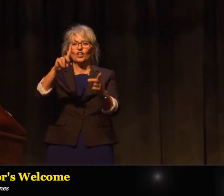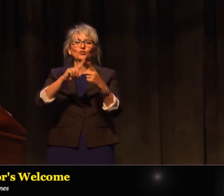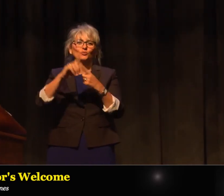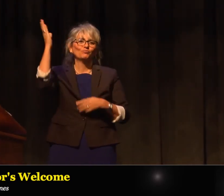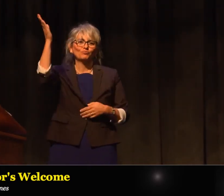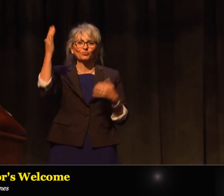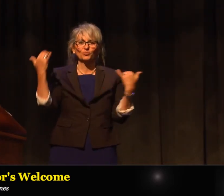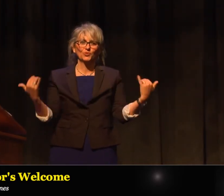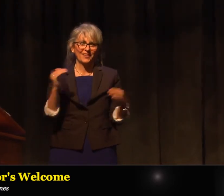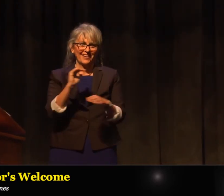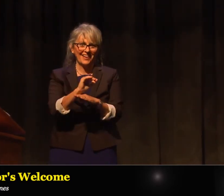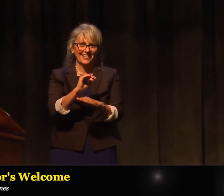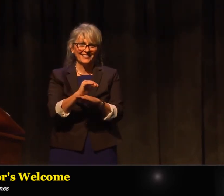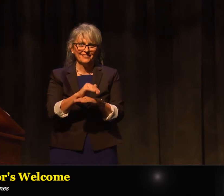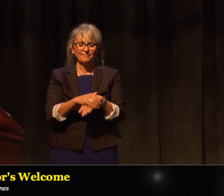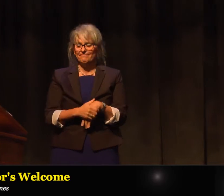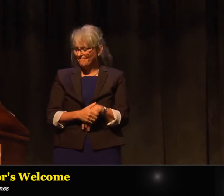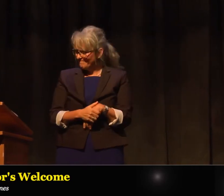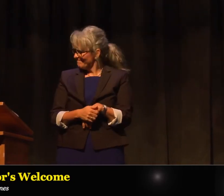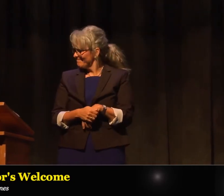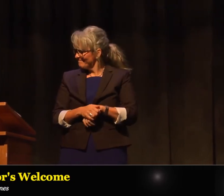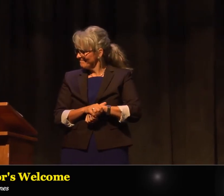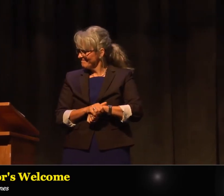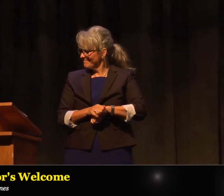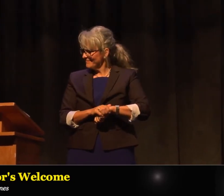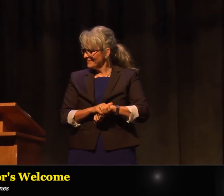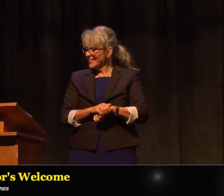I am very honored to present tonight.